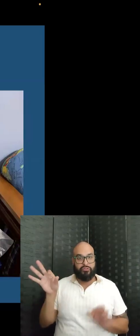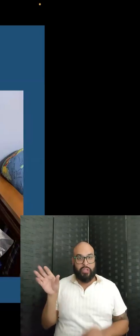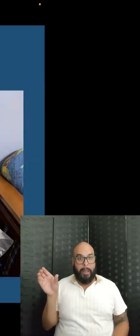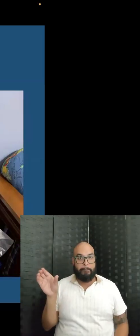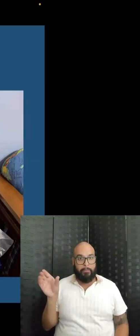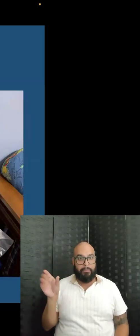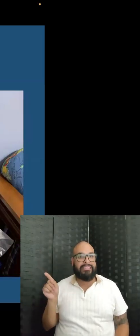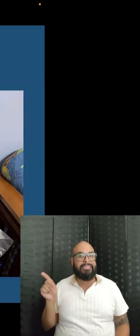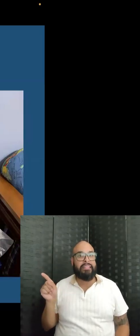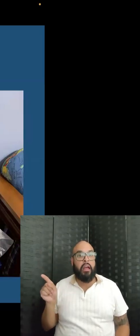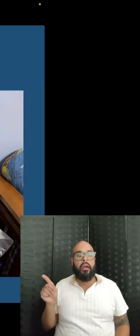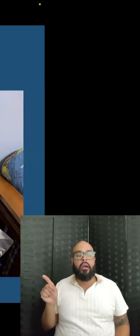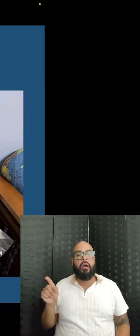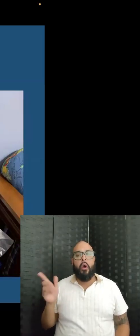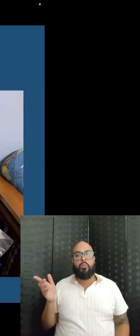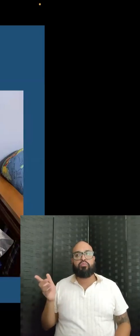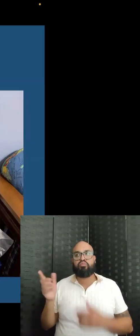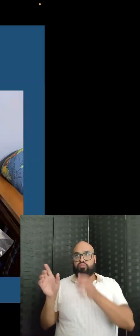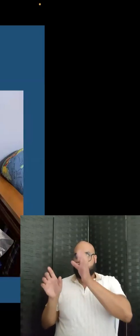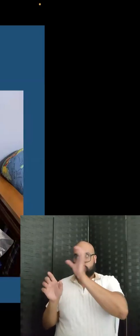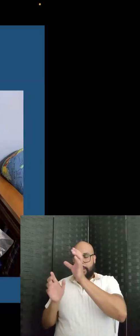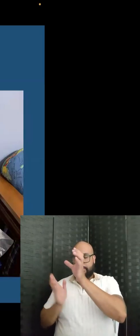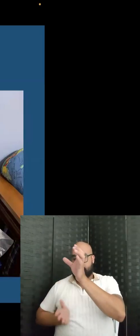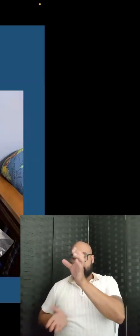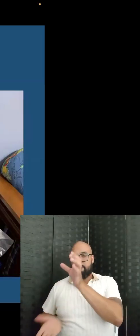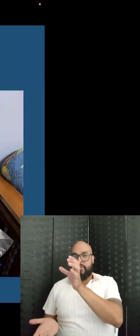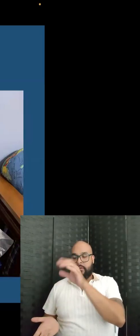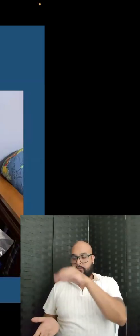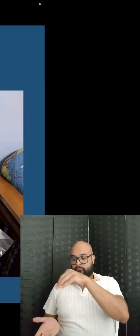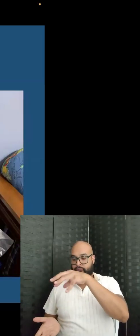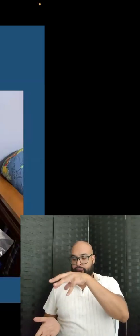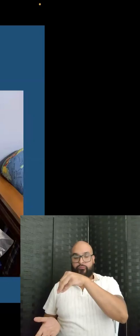And it The thing that's neat about this machine, number one, it's more portable.